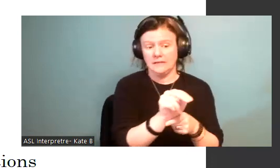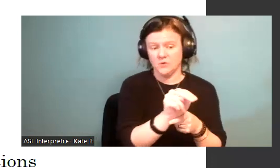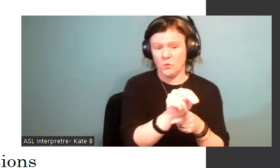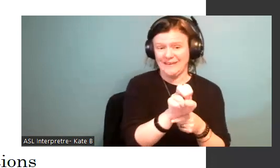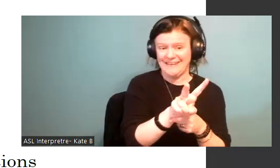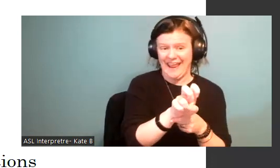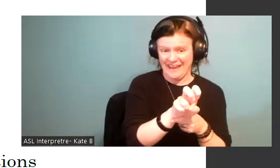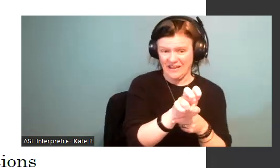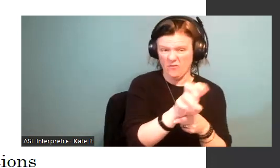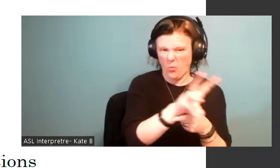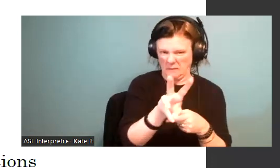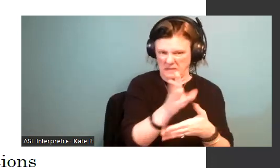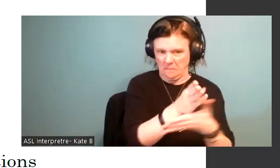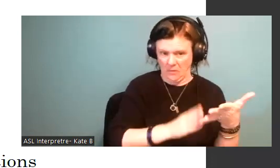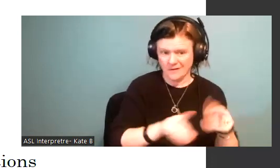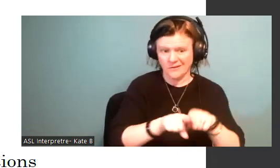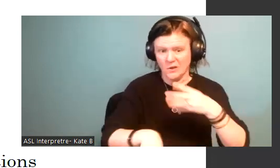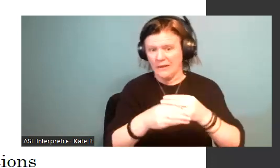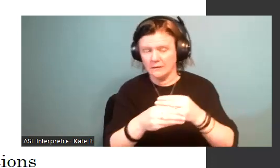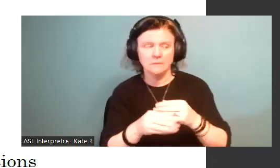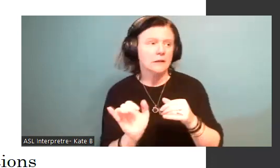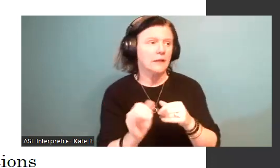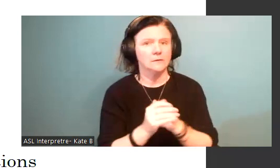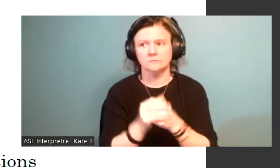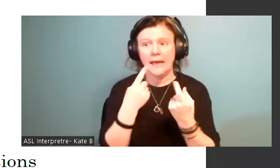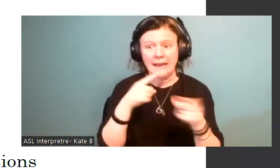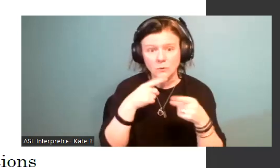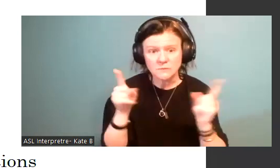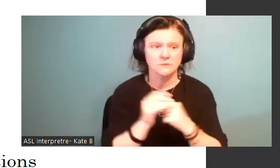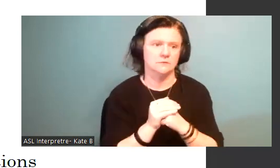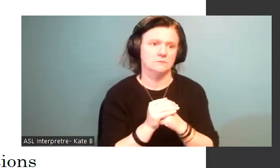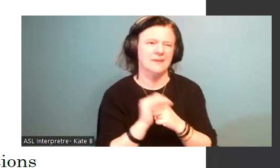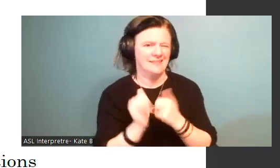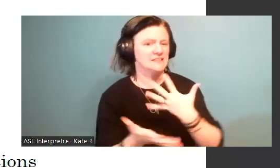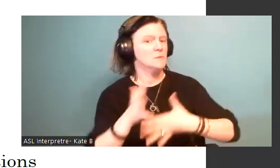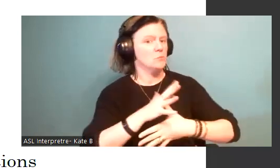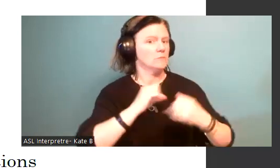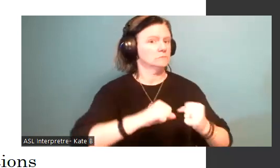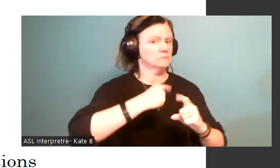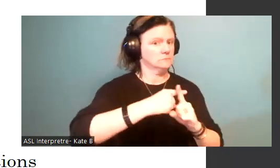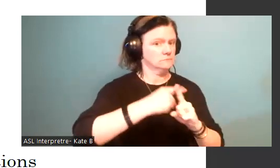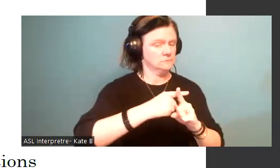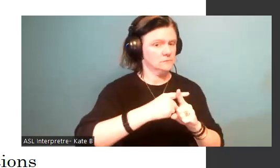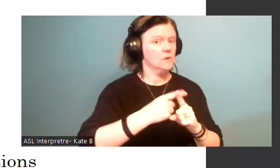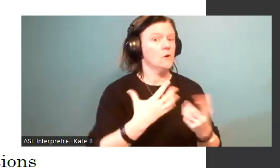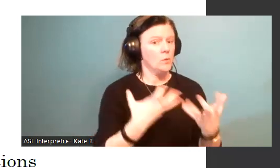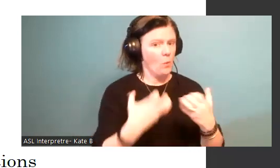used, ARIA does not do anything.